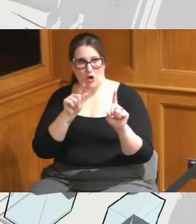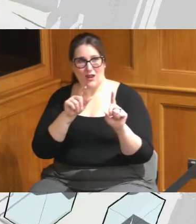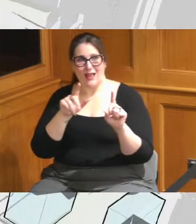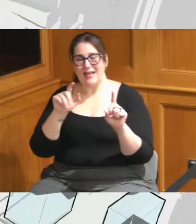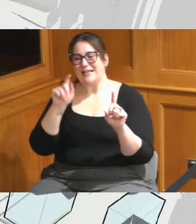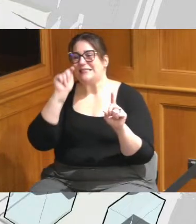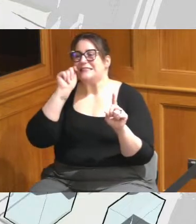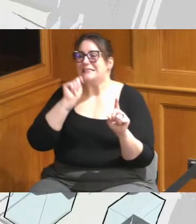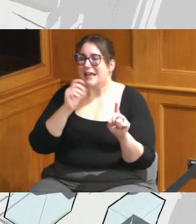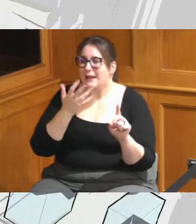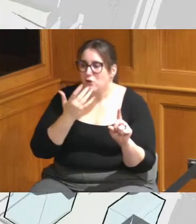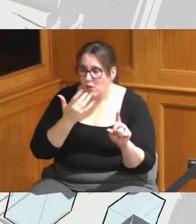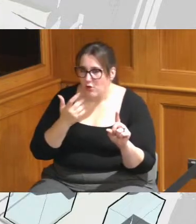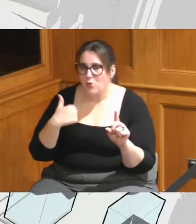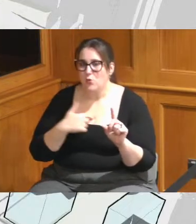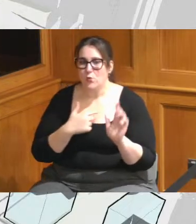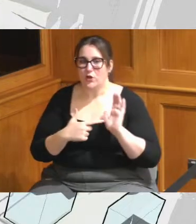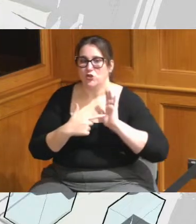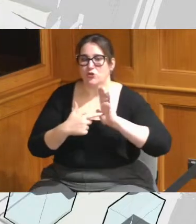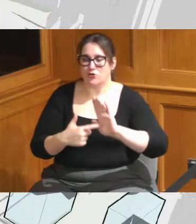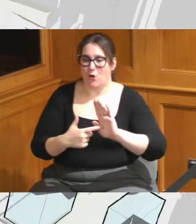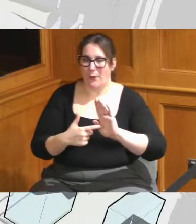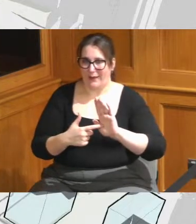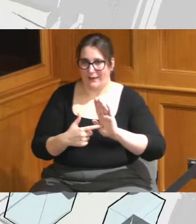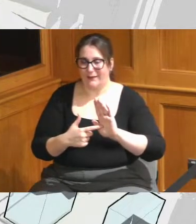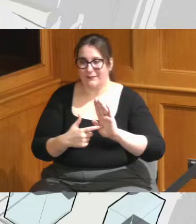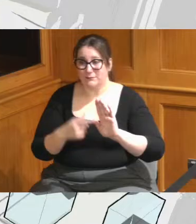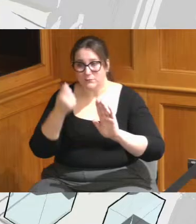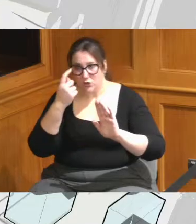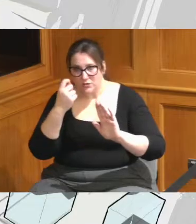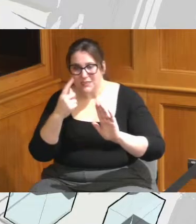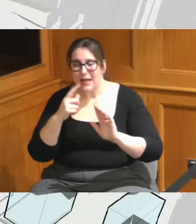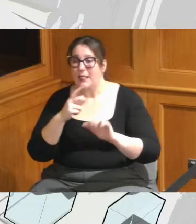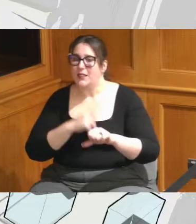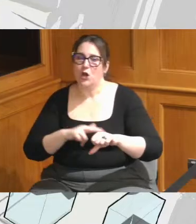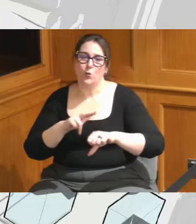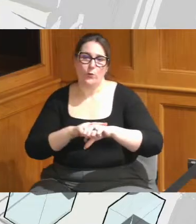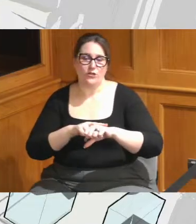colored. We are showing, and this hearkens back to the original vision plan, Third Street as an